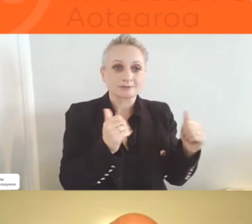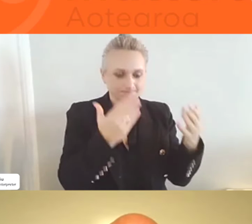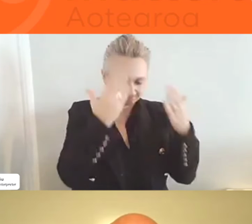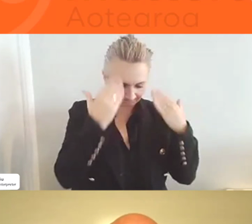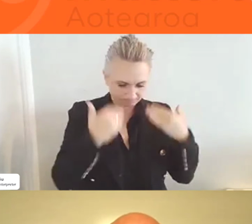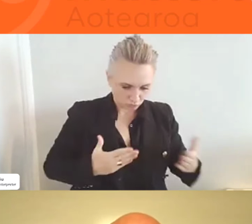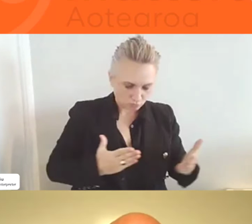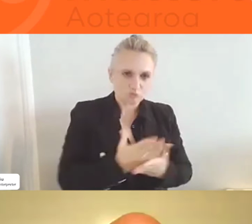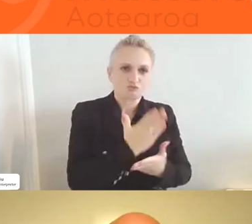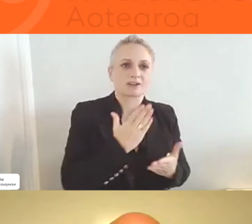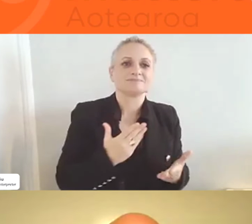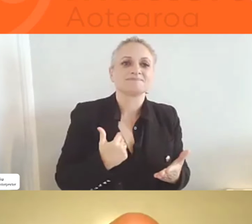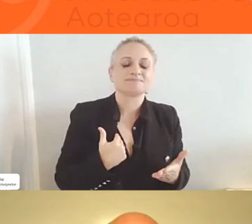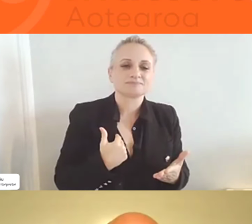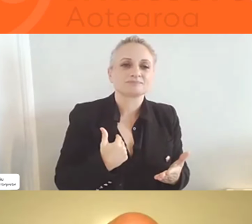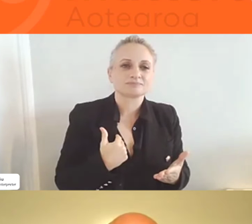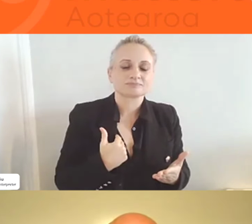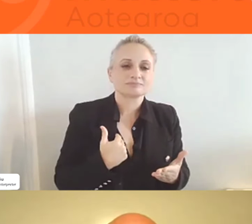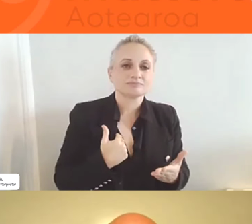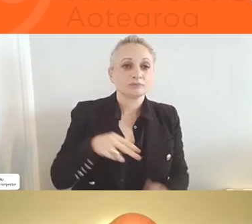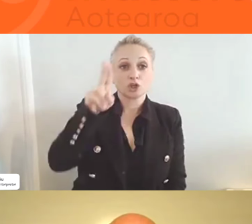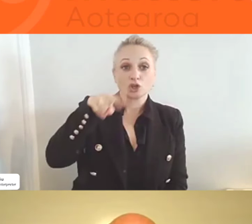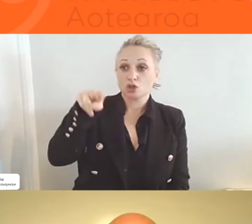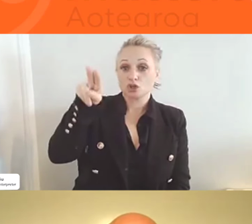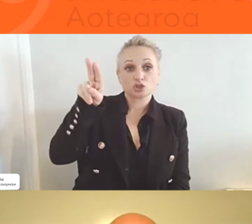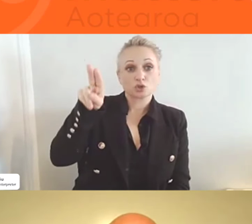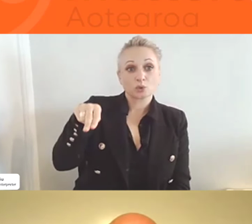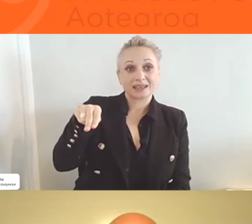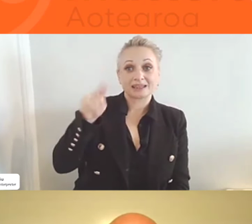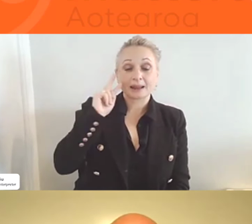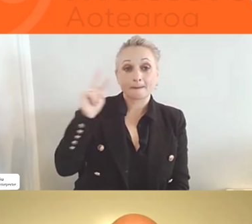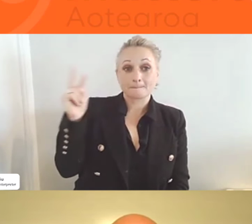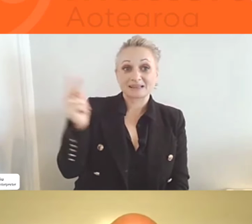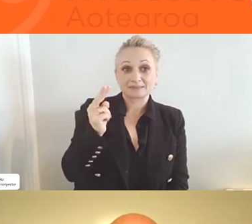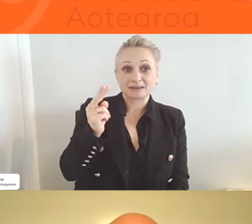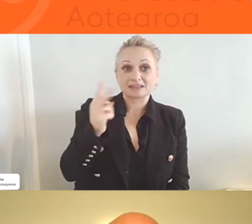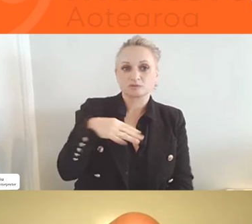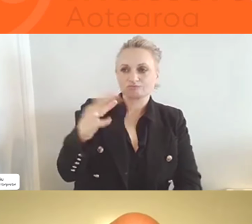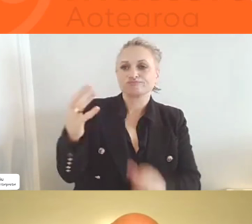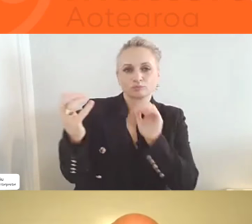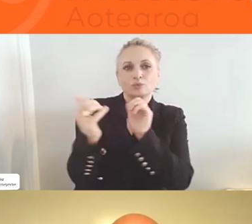with the United Nations approach to adequate housing and the definition